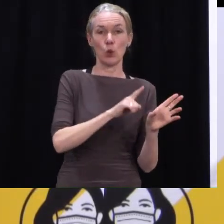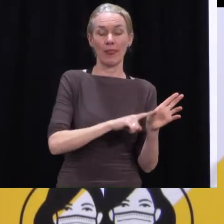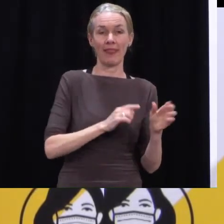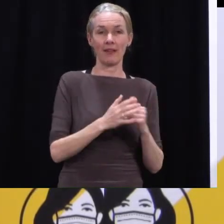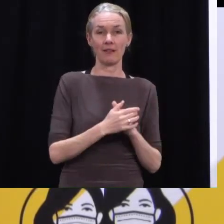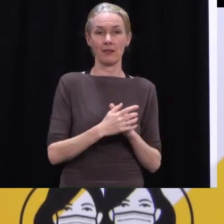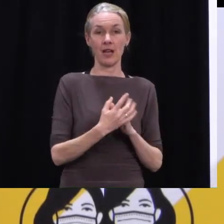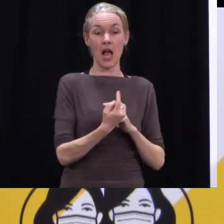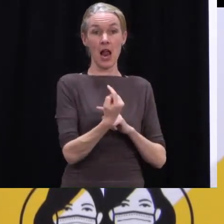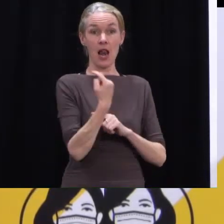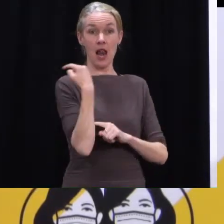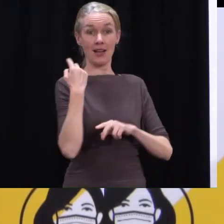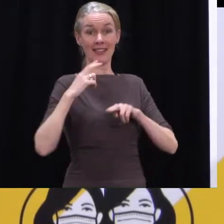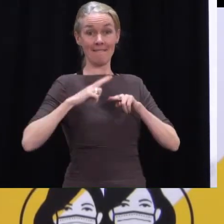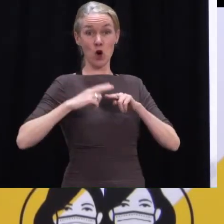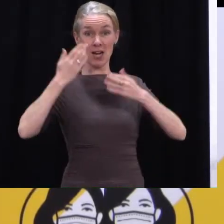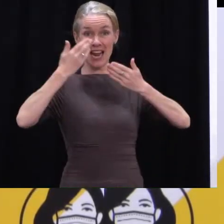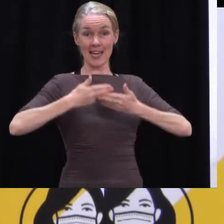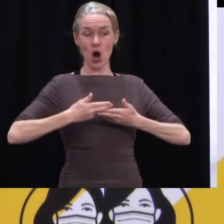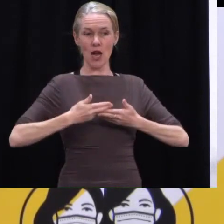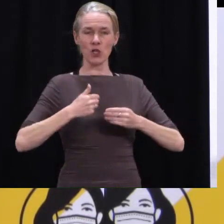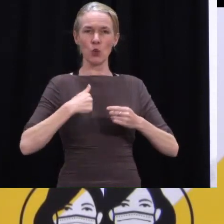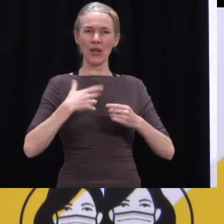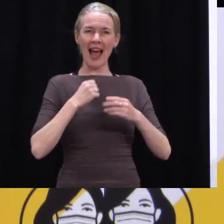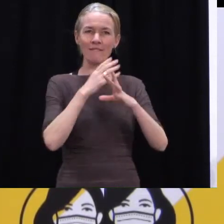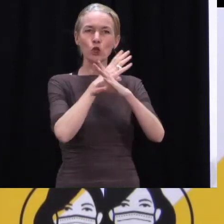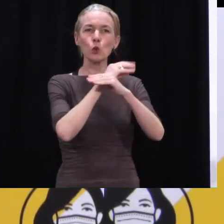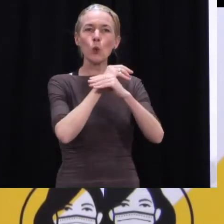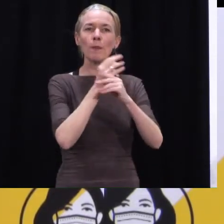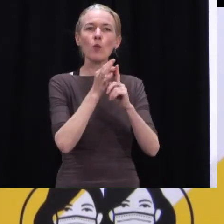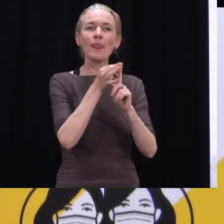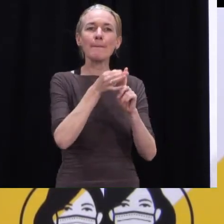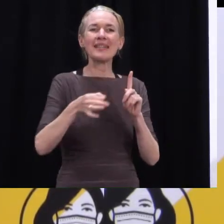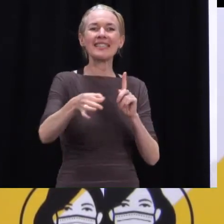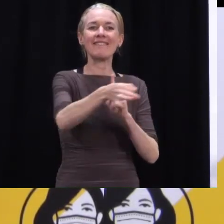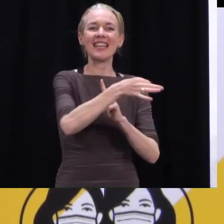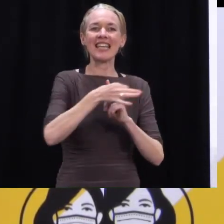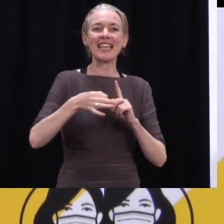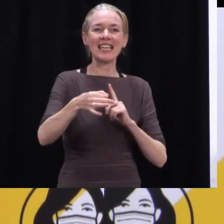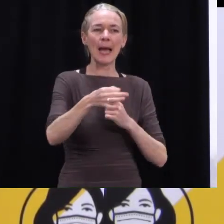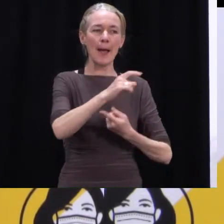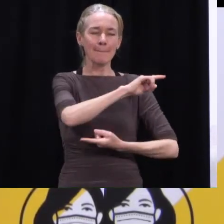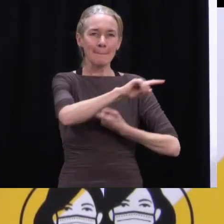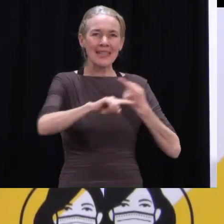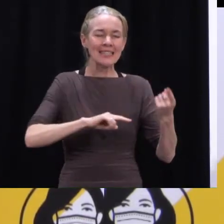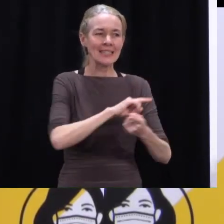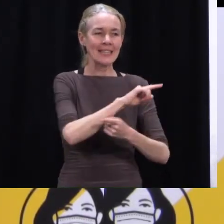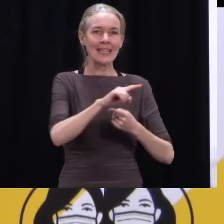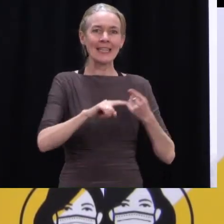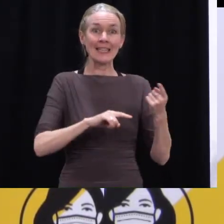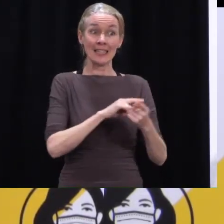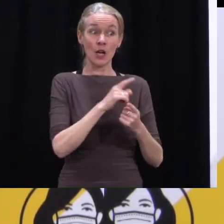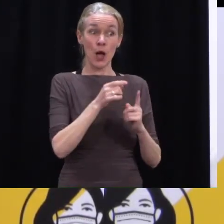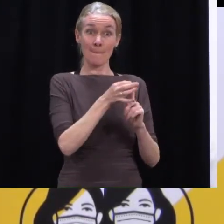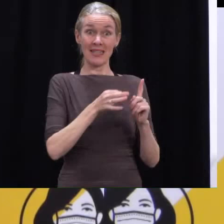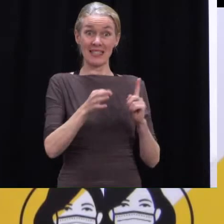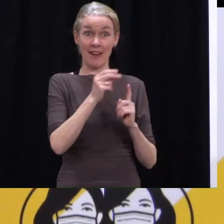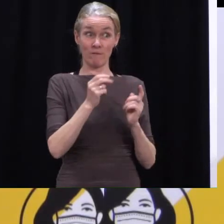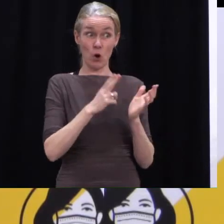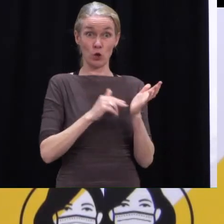dedicated effort to make sure